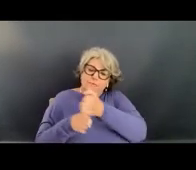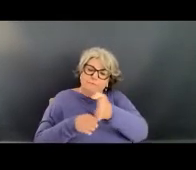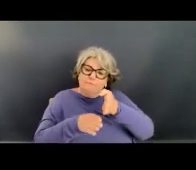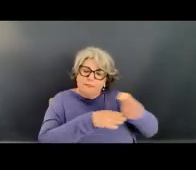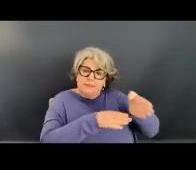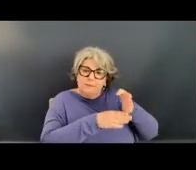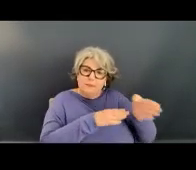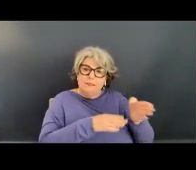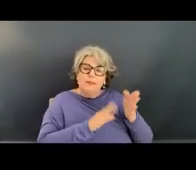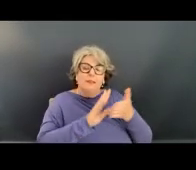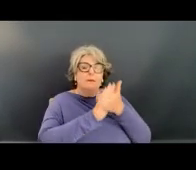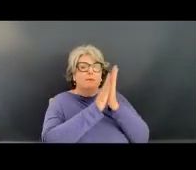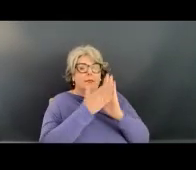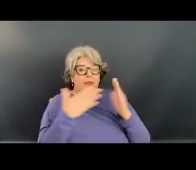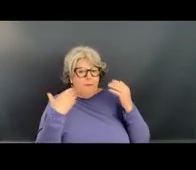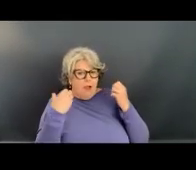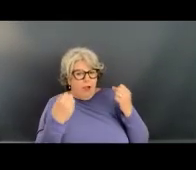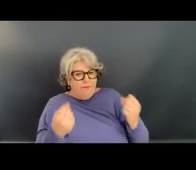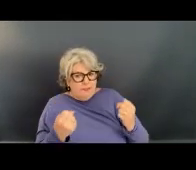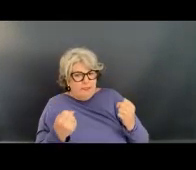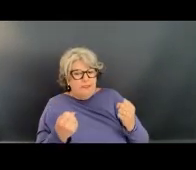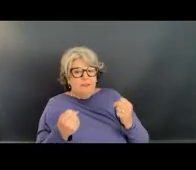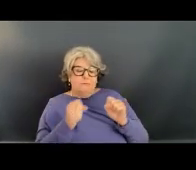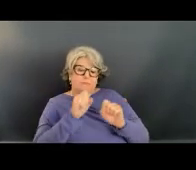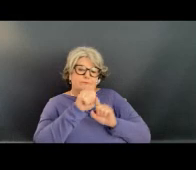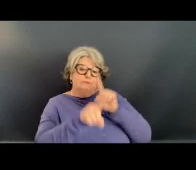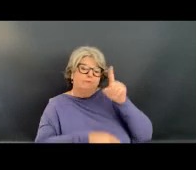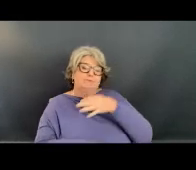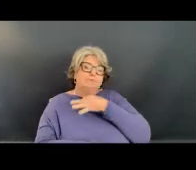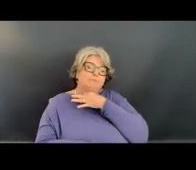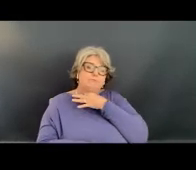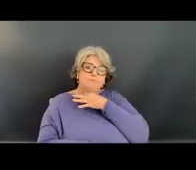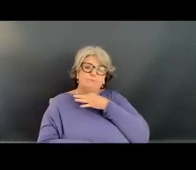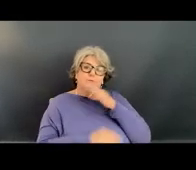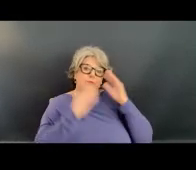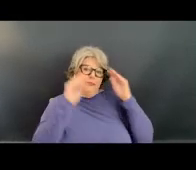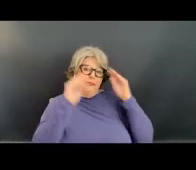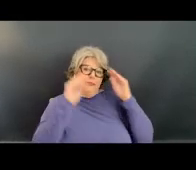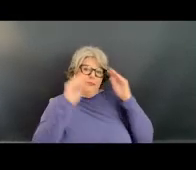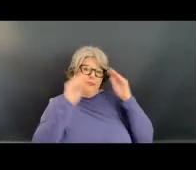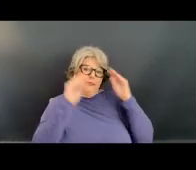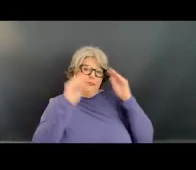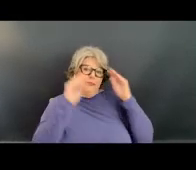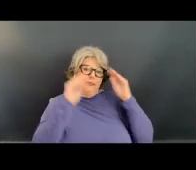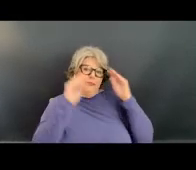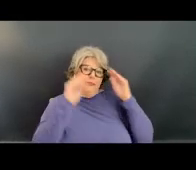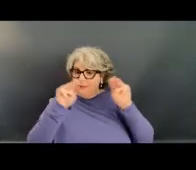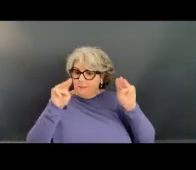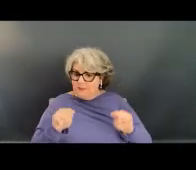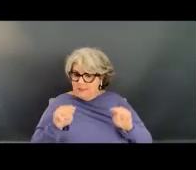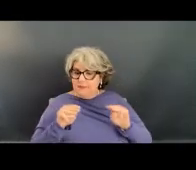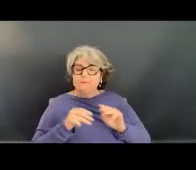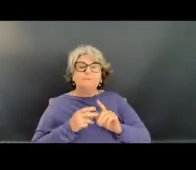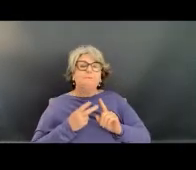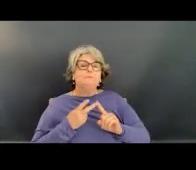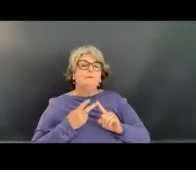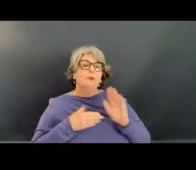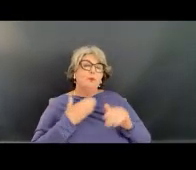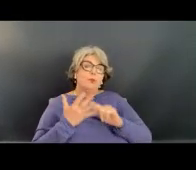They'll become confident in an inquiry approach to teaching, which is very much what we do here at the Intrepid Museum with all our programs.